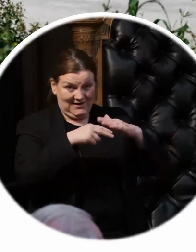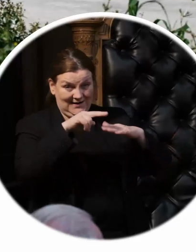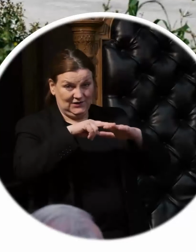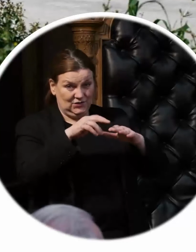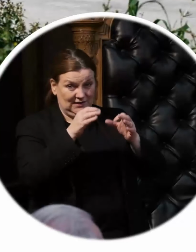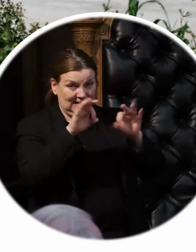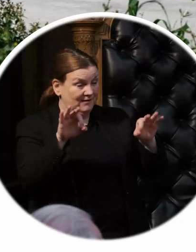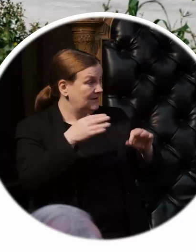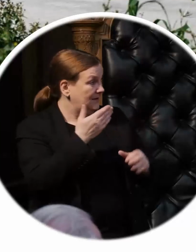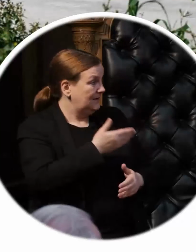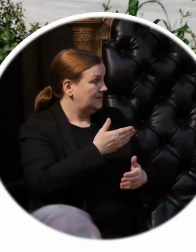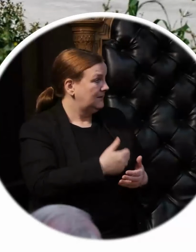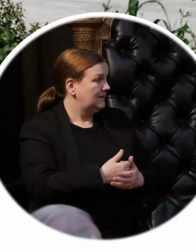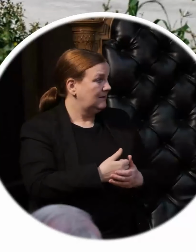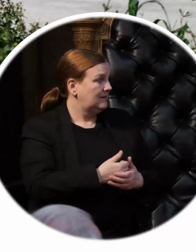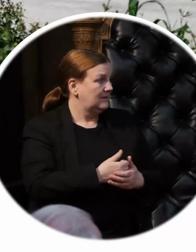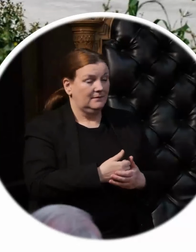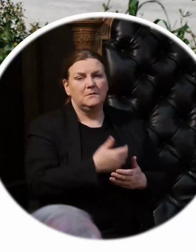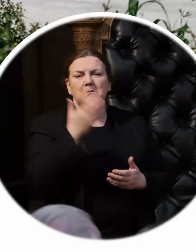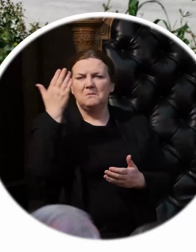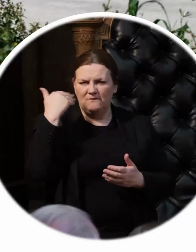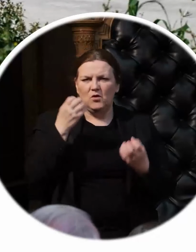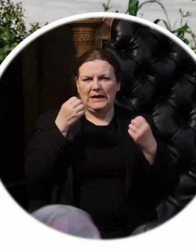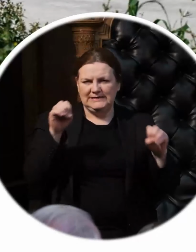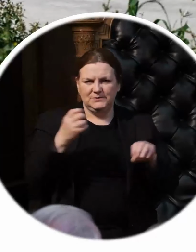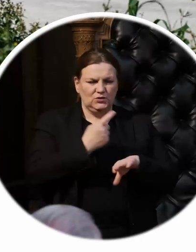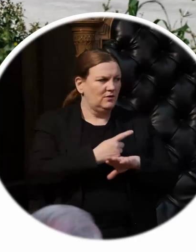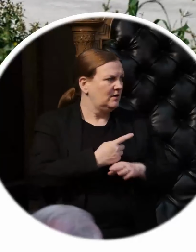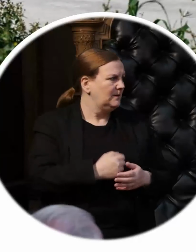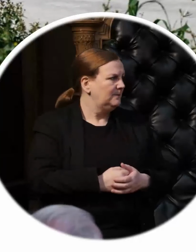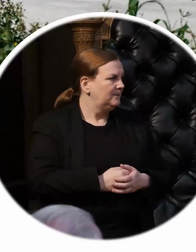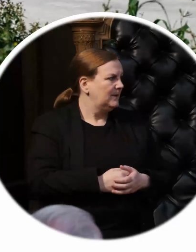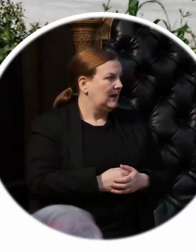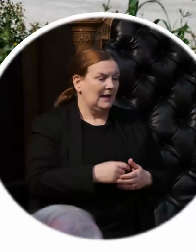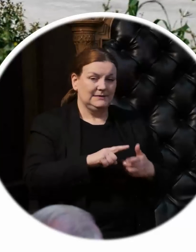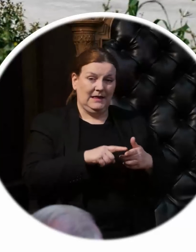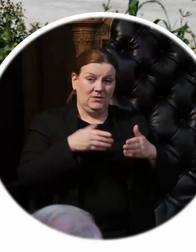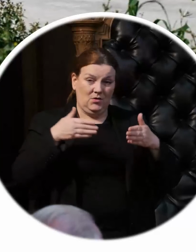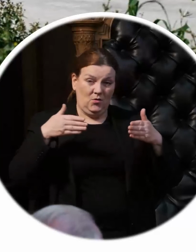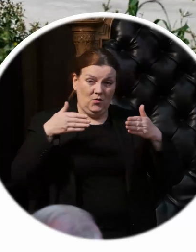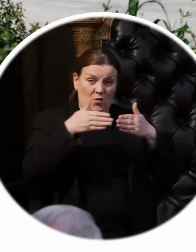site of where the exhibition stands. And they've shoved poor old William Dargan,